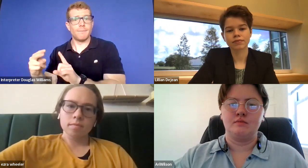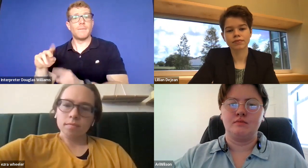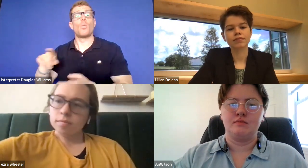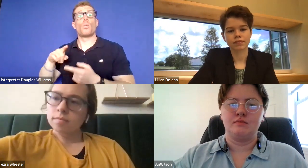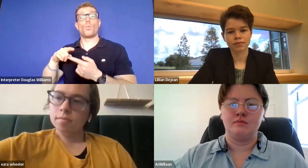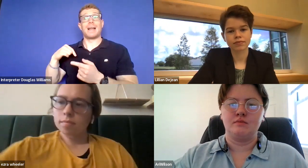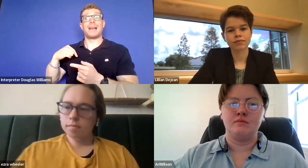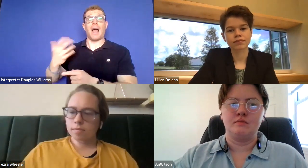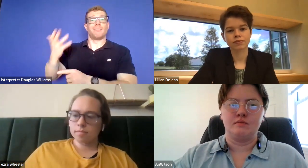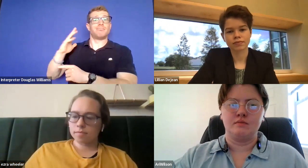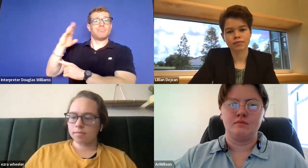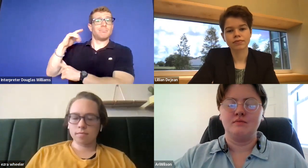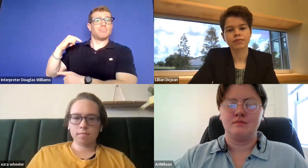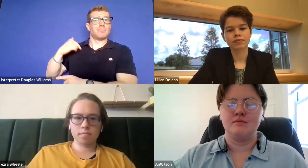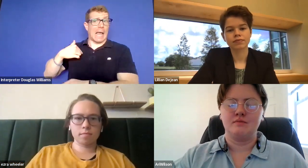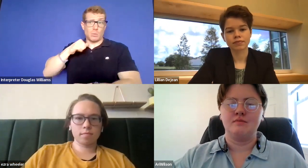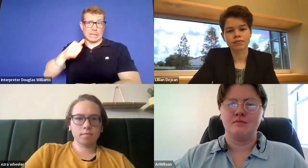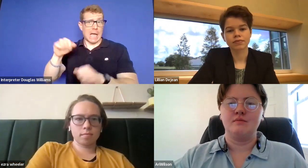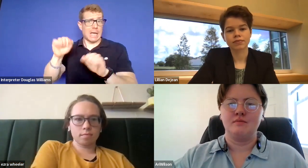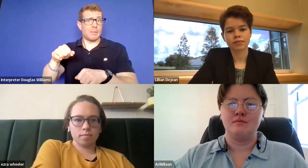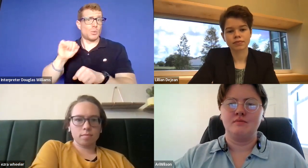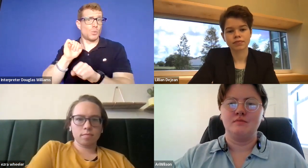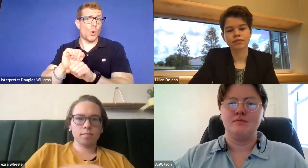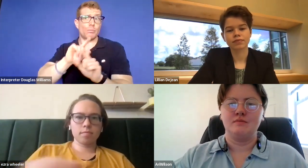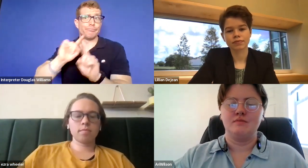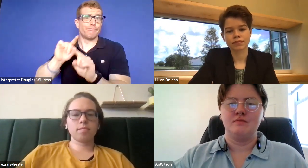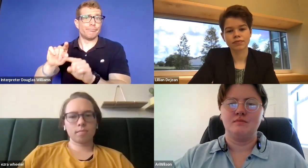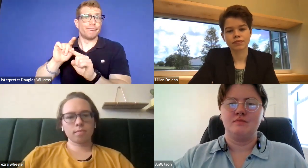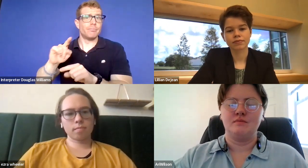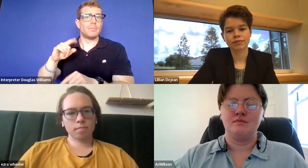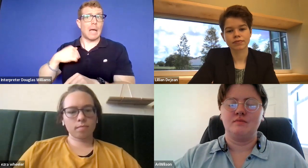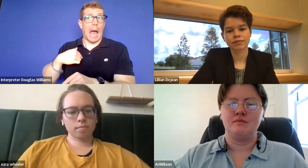I'm disabled, you know, and i'll realize how disabled I am, you know, and even applying for work.